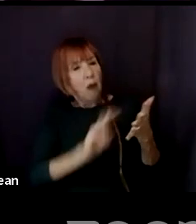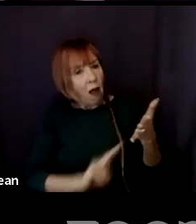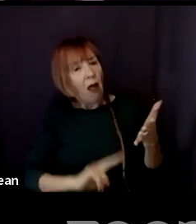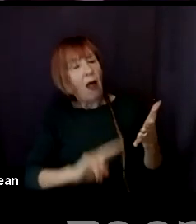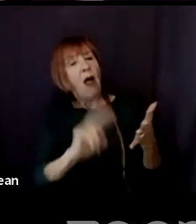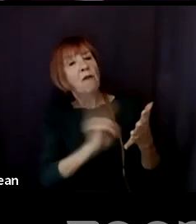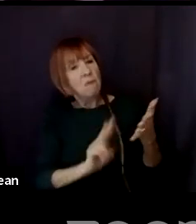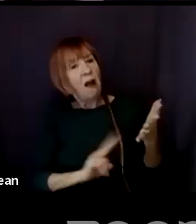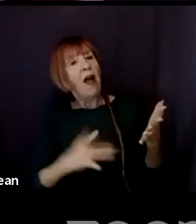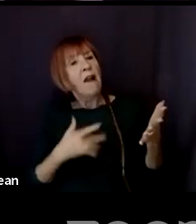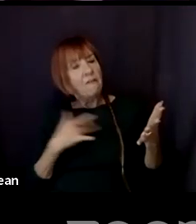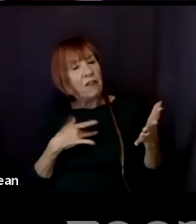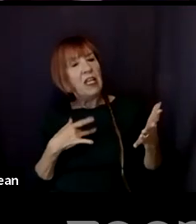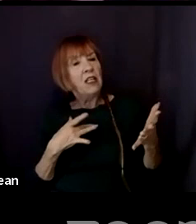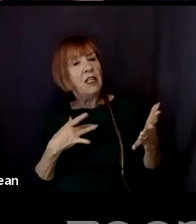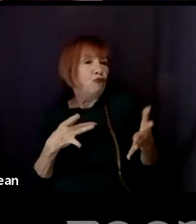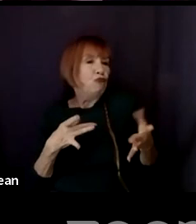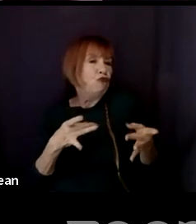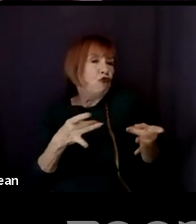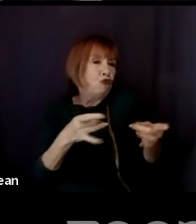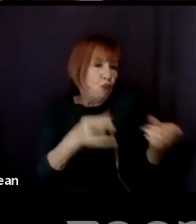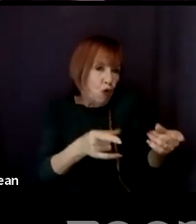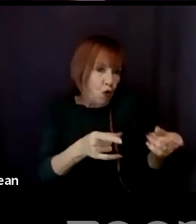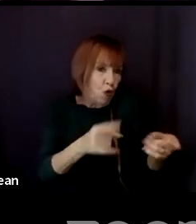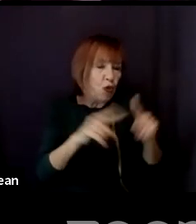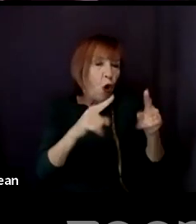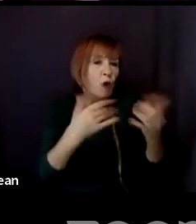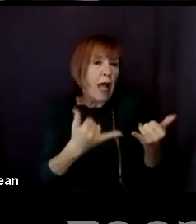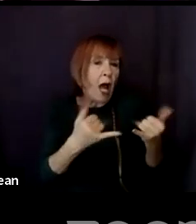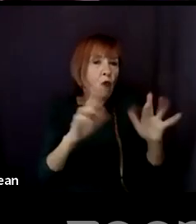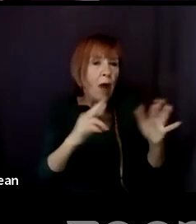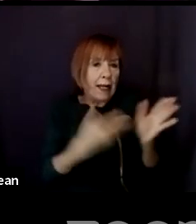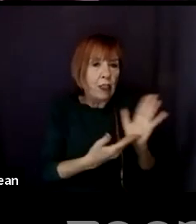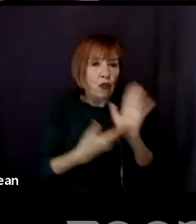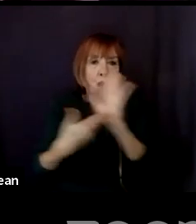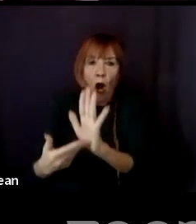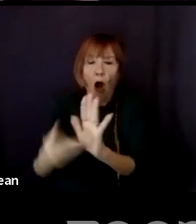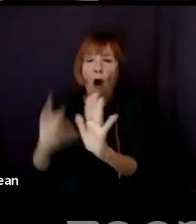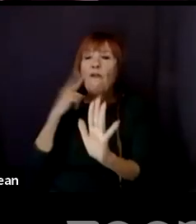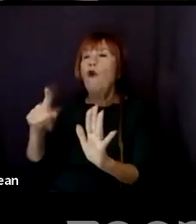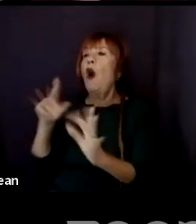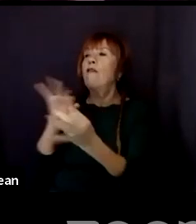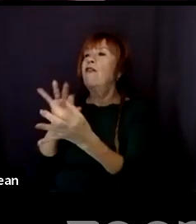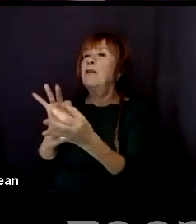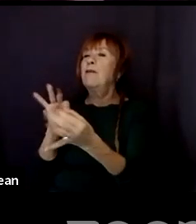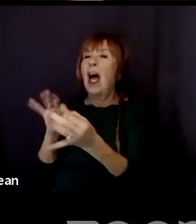But what they want, what they need now is feedback. So where are they gonna begin? (alarm rings)